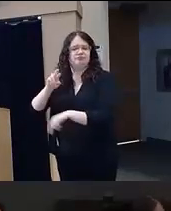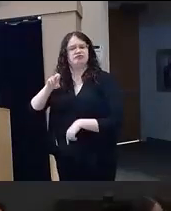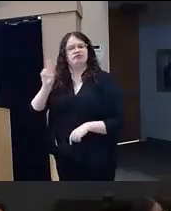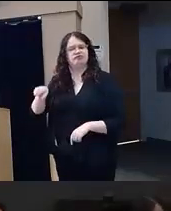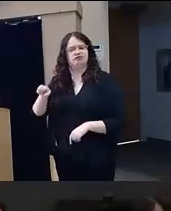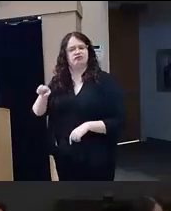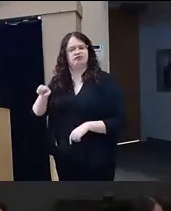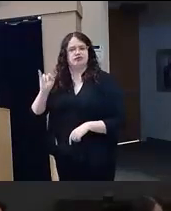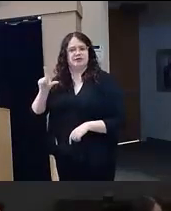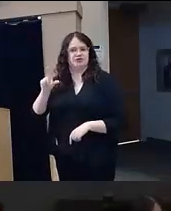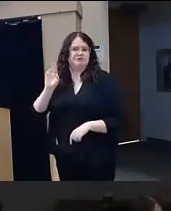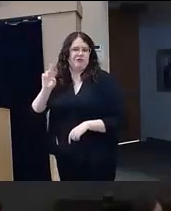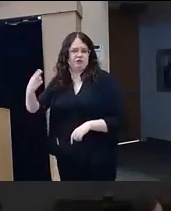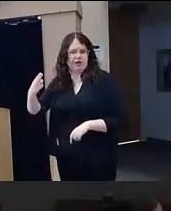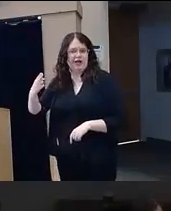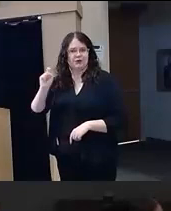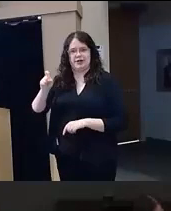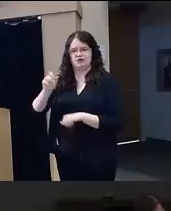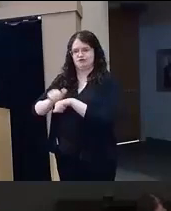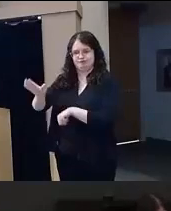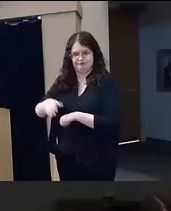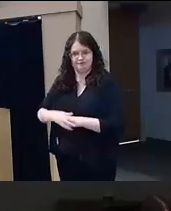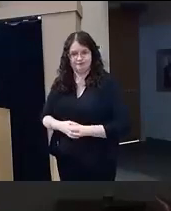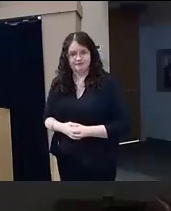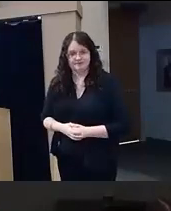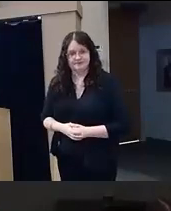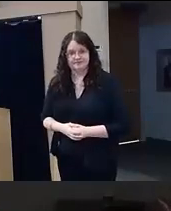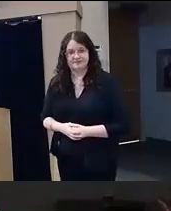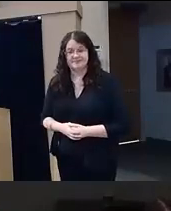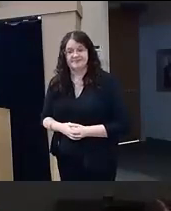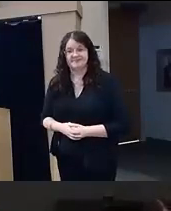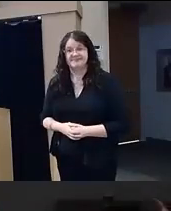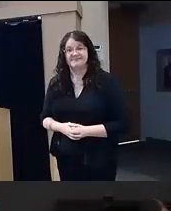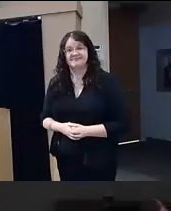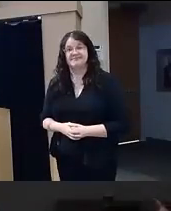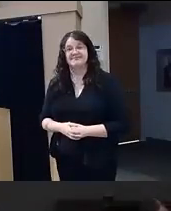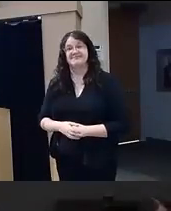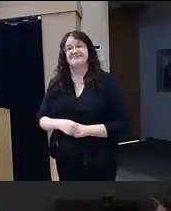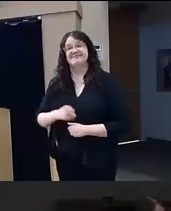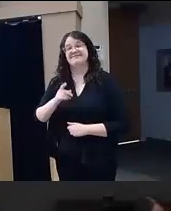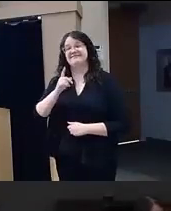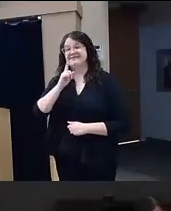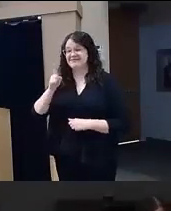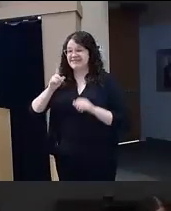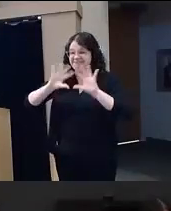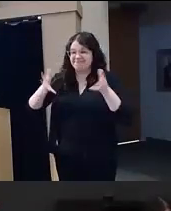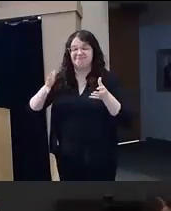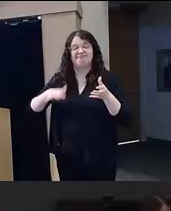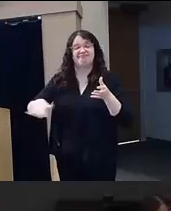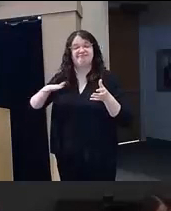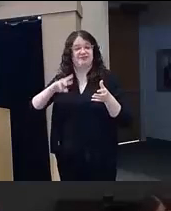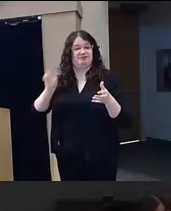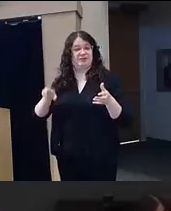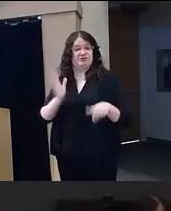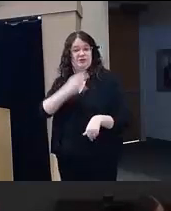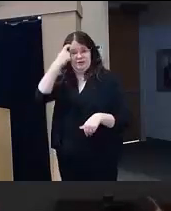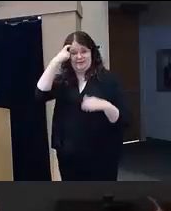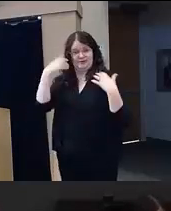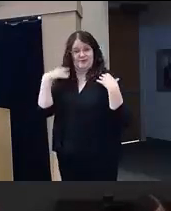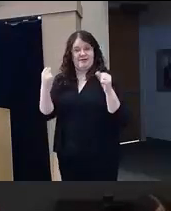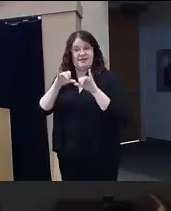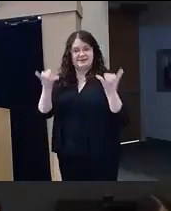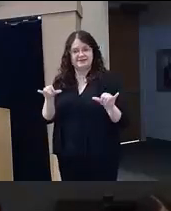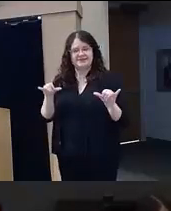and essentially the mental health system in overall Rochester region was very much paralyzed